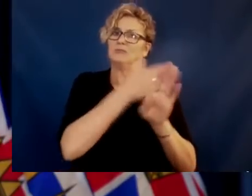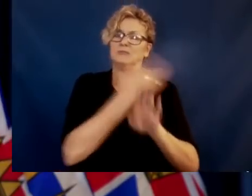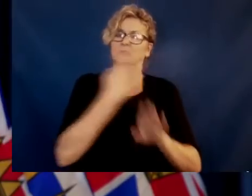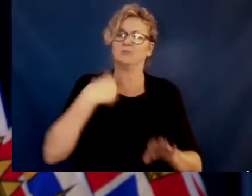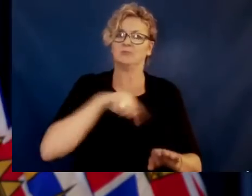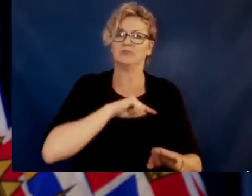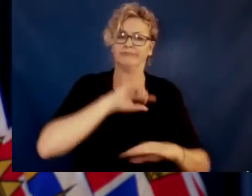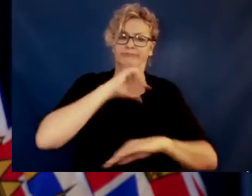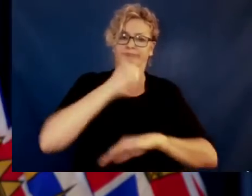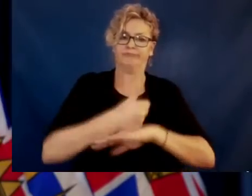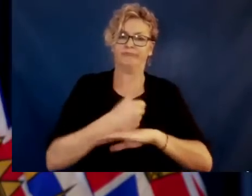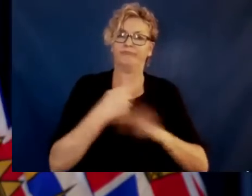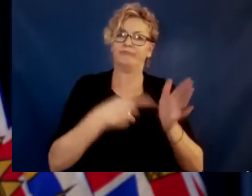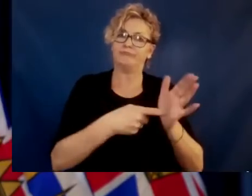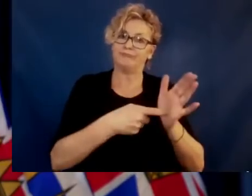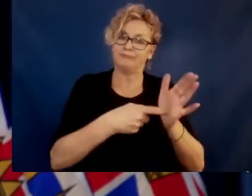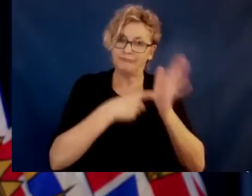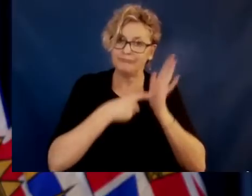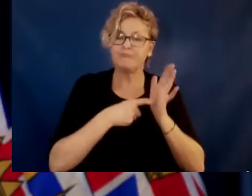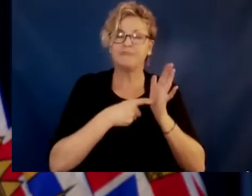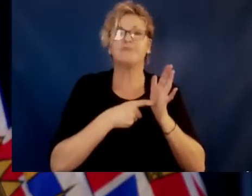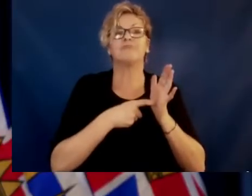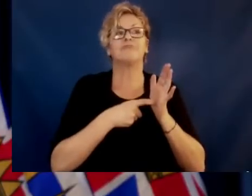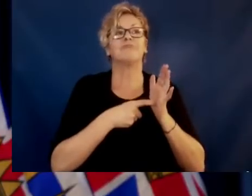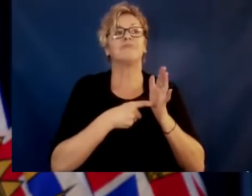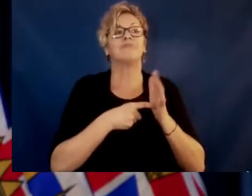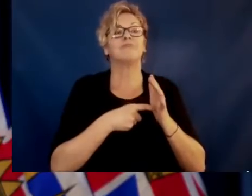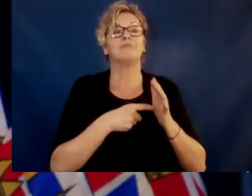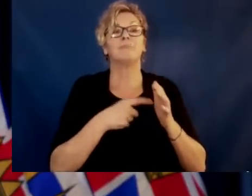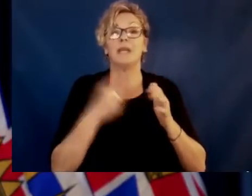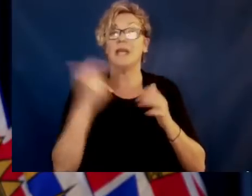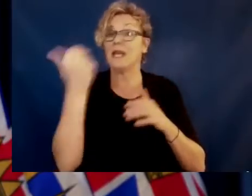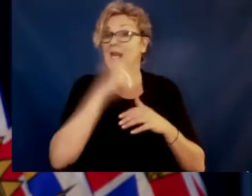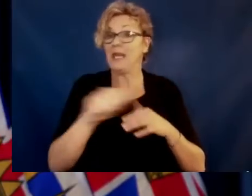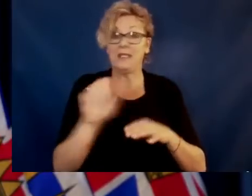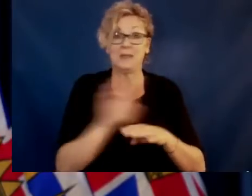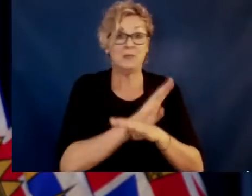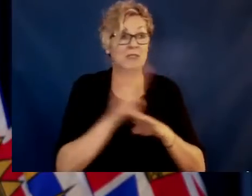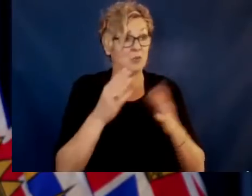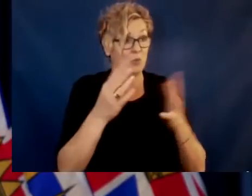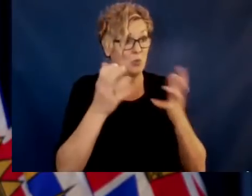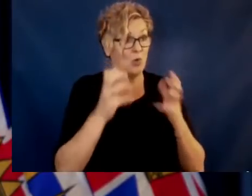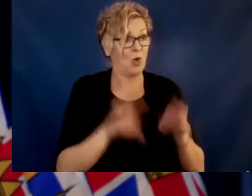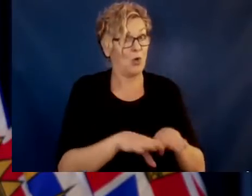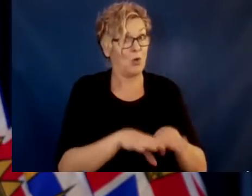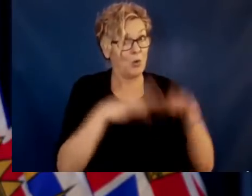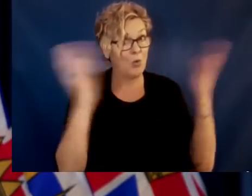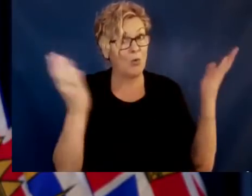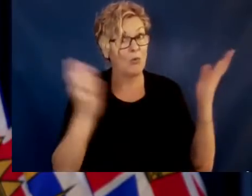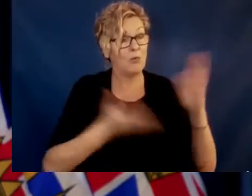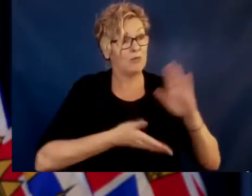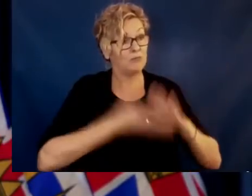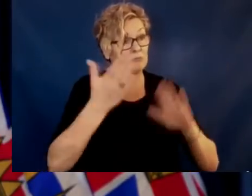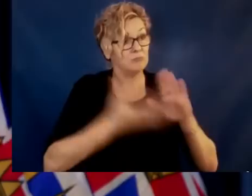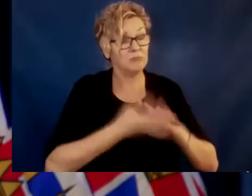BCCCD and WorkSafe BC helps every different sector. As I've said many times, I don't know the ins and outs